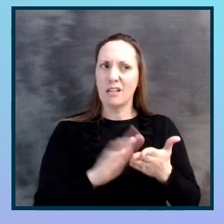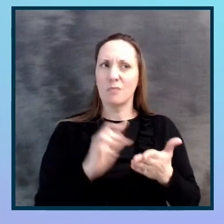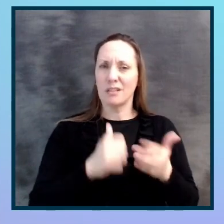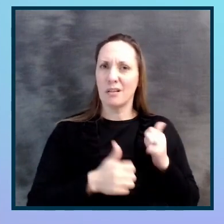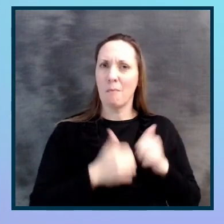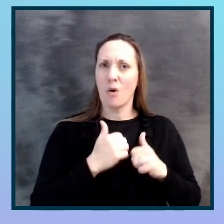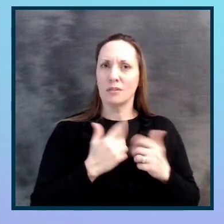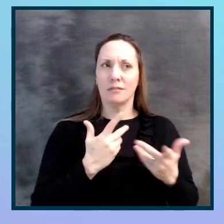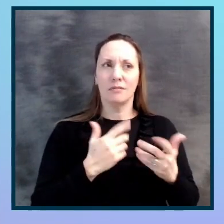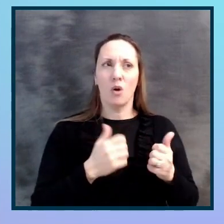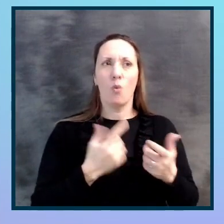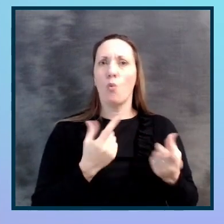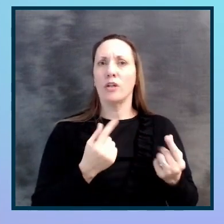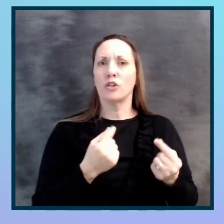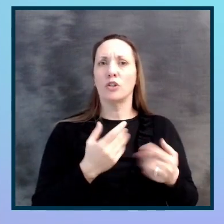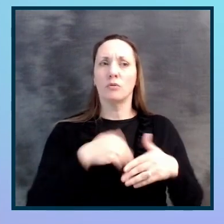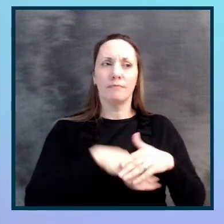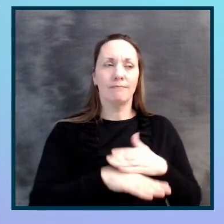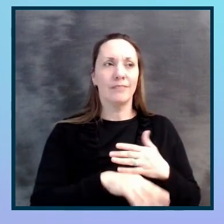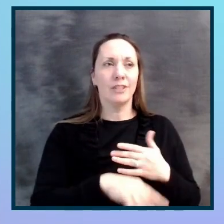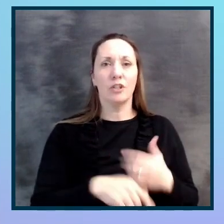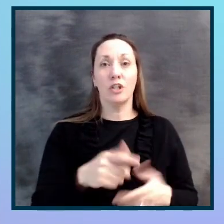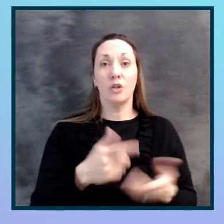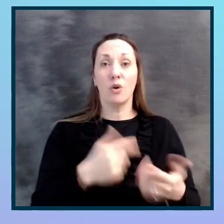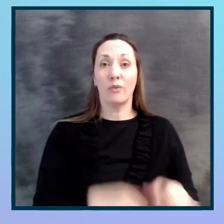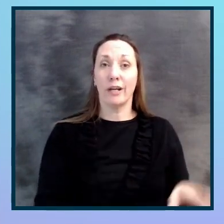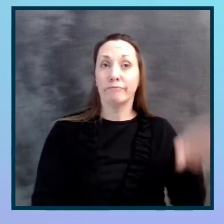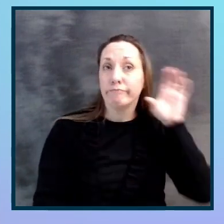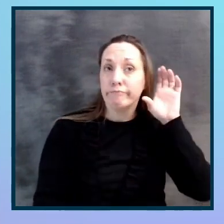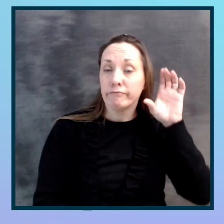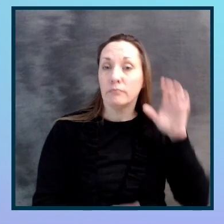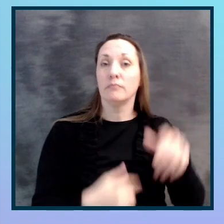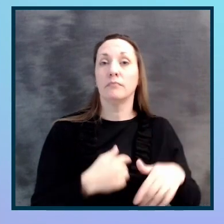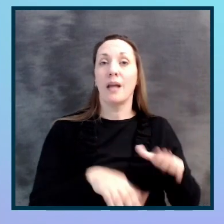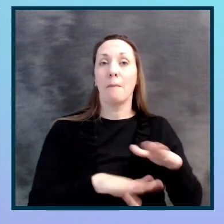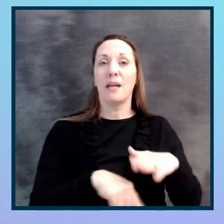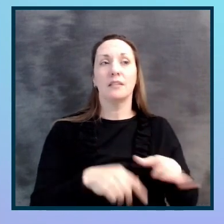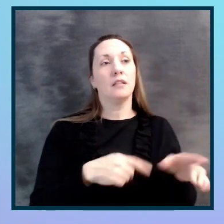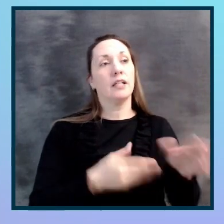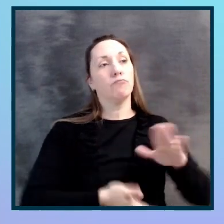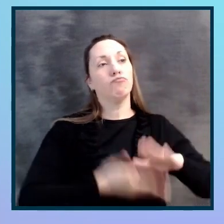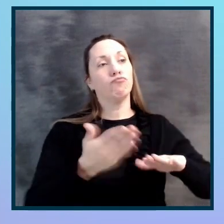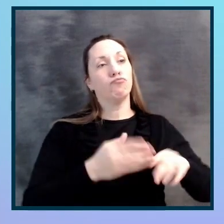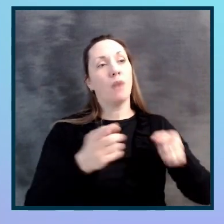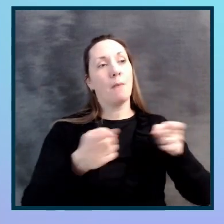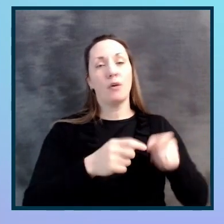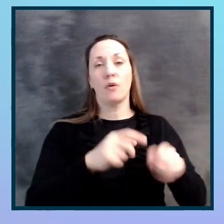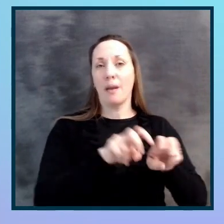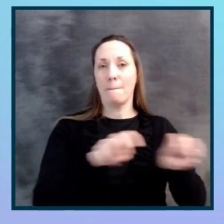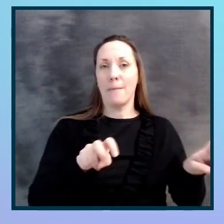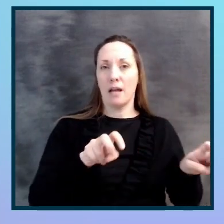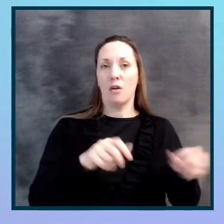All you have to do is go there and listen. And basically I moderated a panel with several users with disabilities,